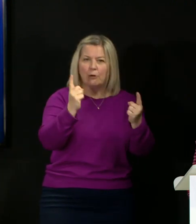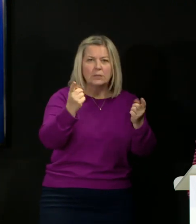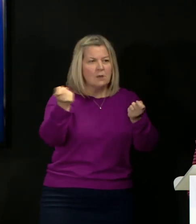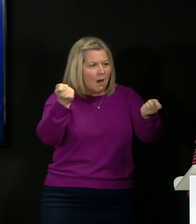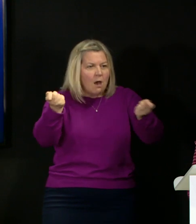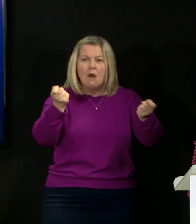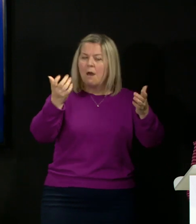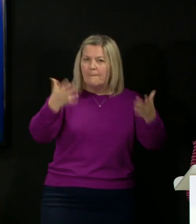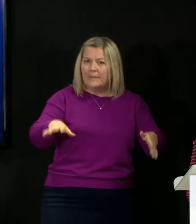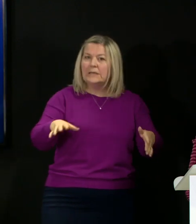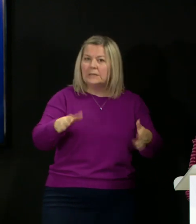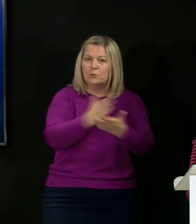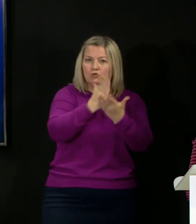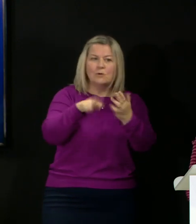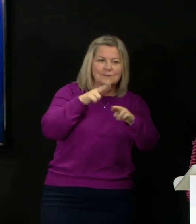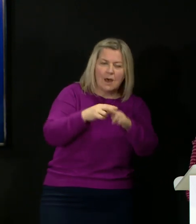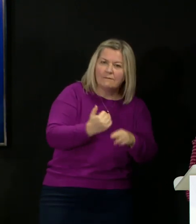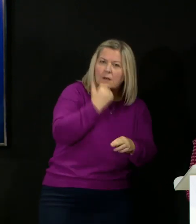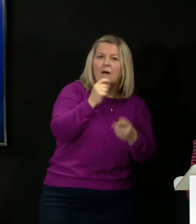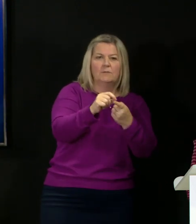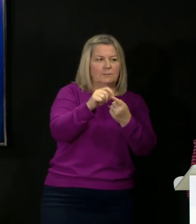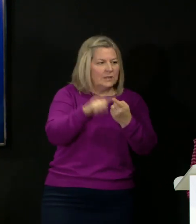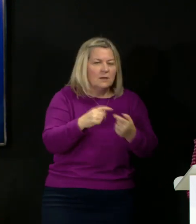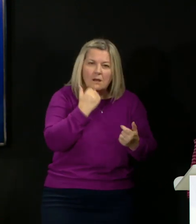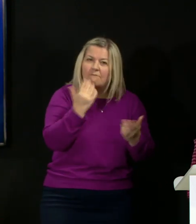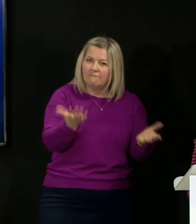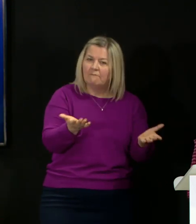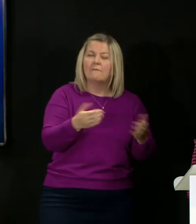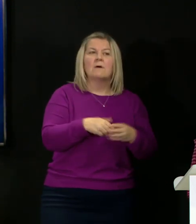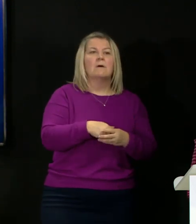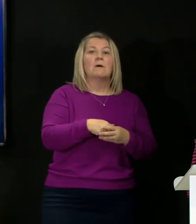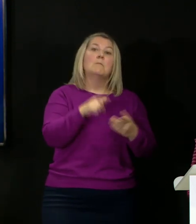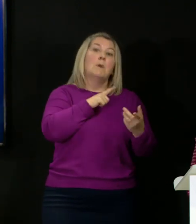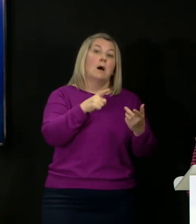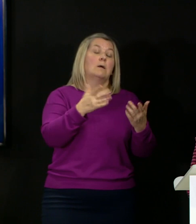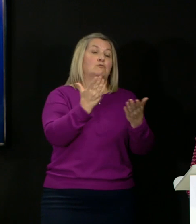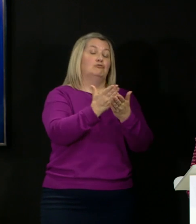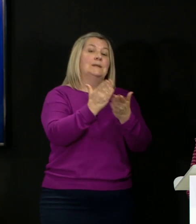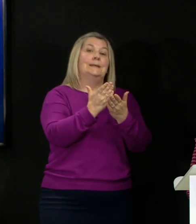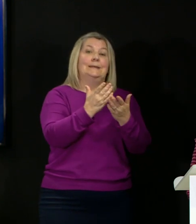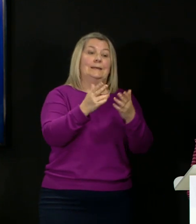engaged. But in addition, we have also extended testing to all individuals over 70 who are